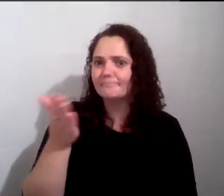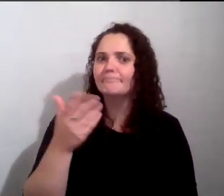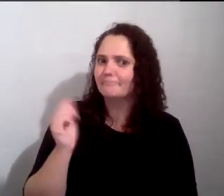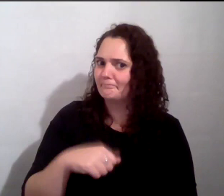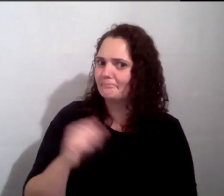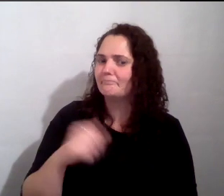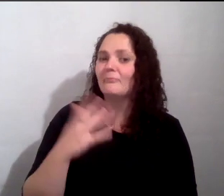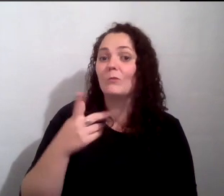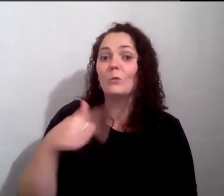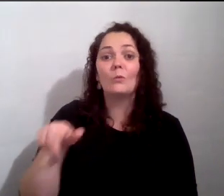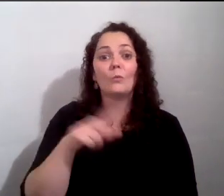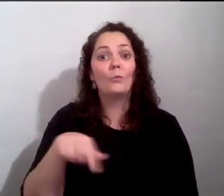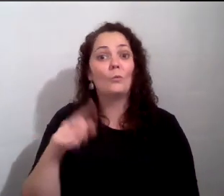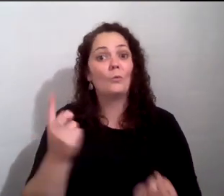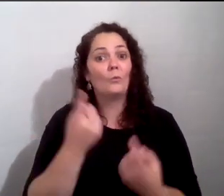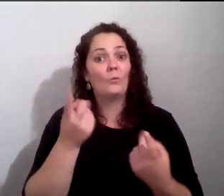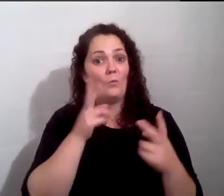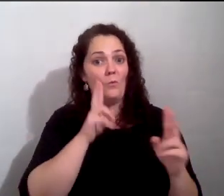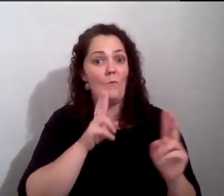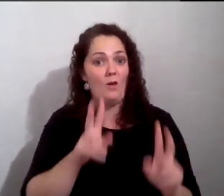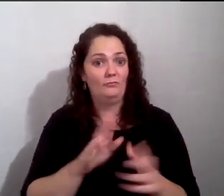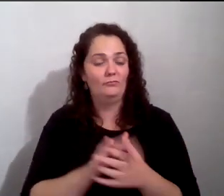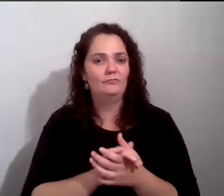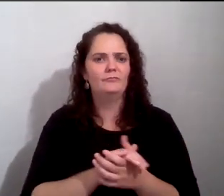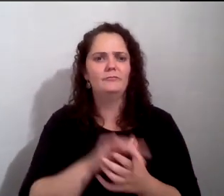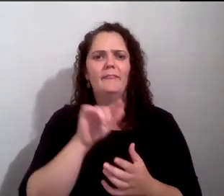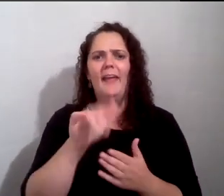who's watching, you know this is the